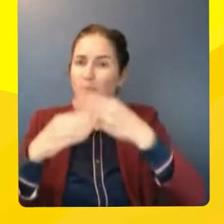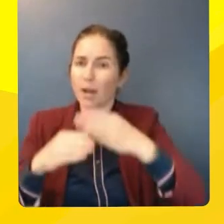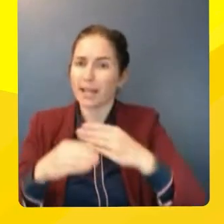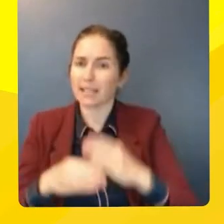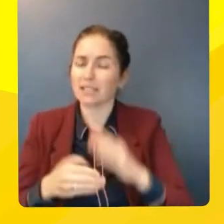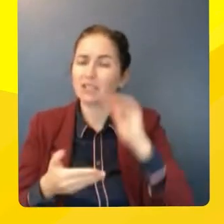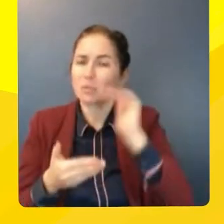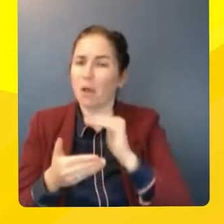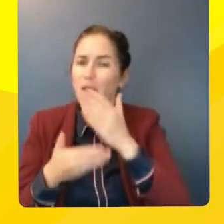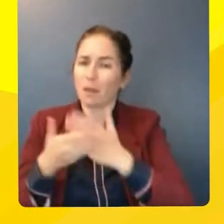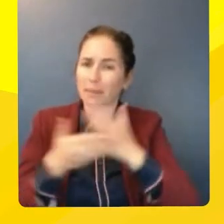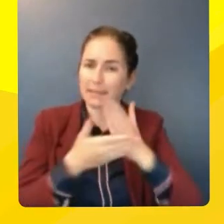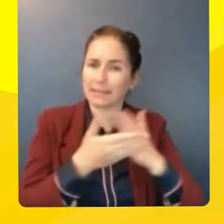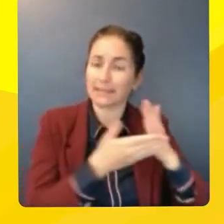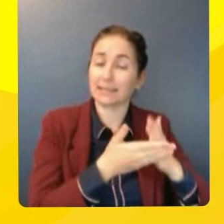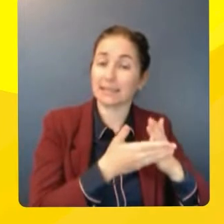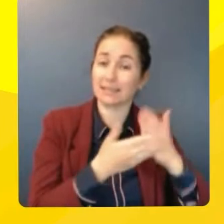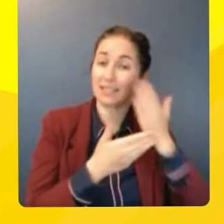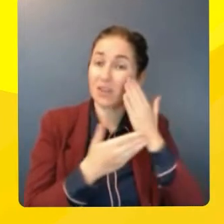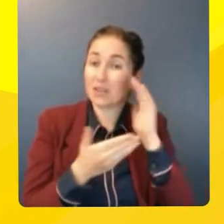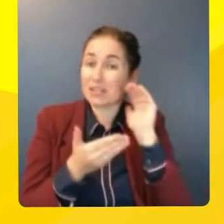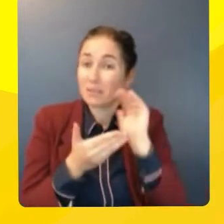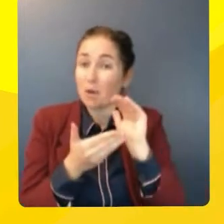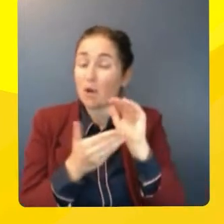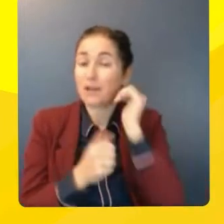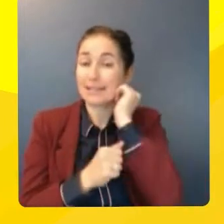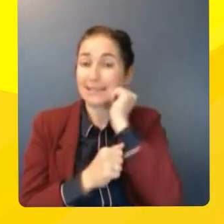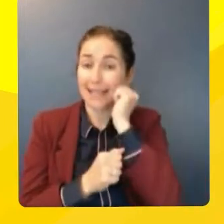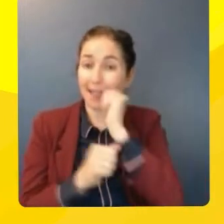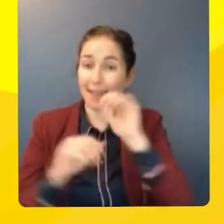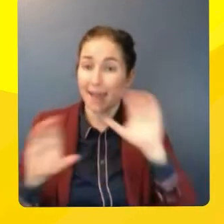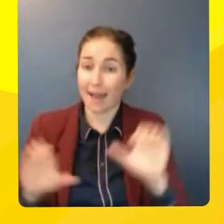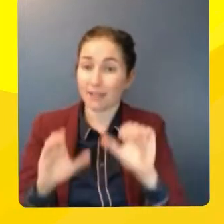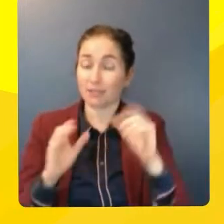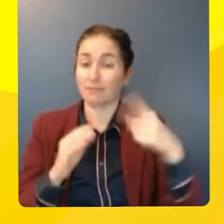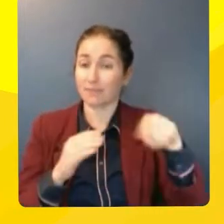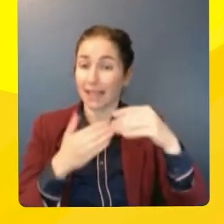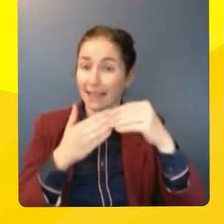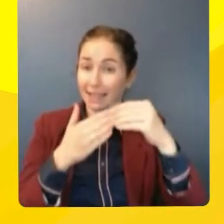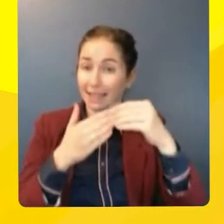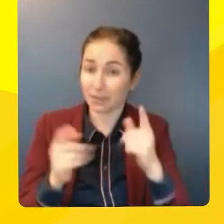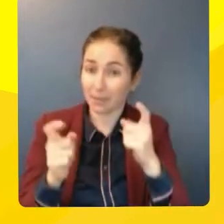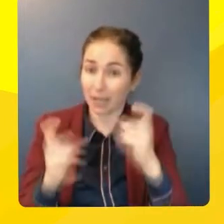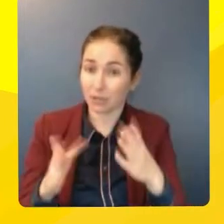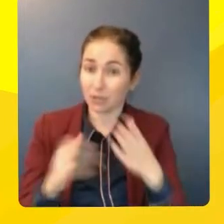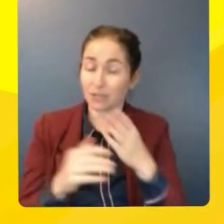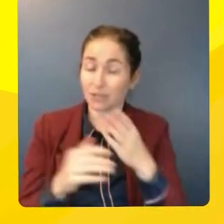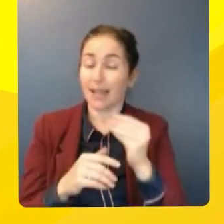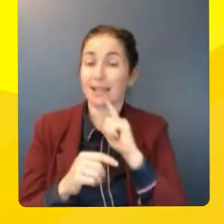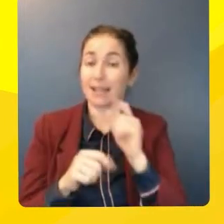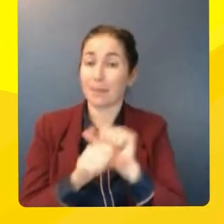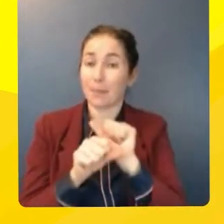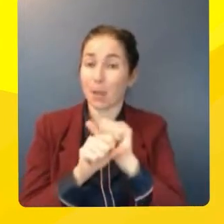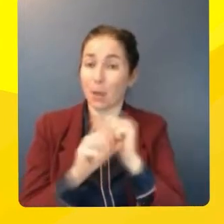It's the small daily actions of leaders, managers, and employees at all levels of your